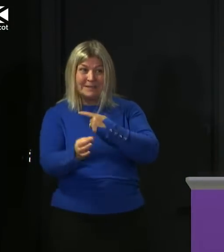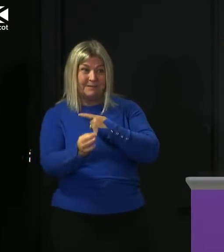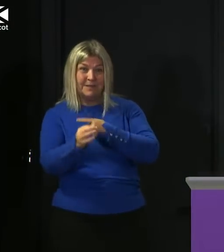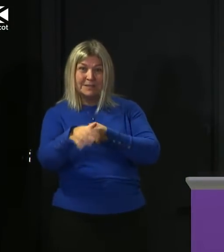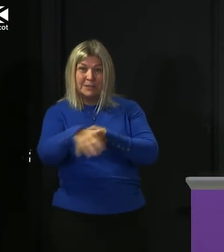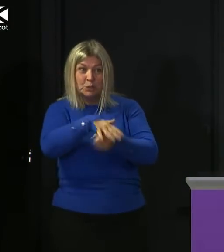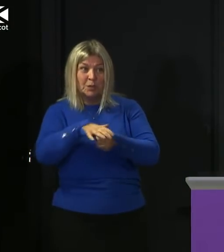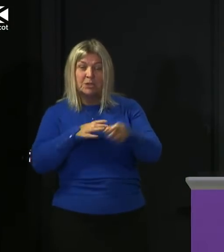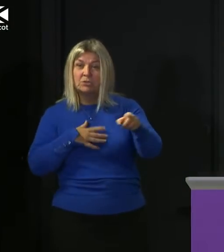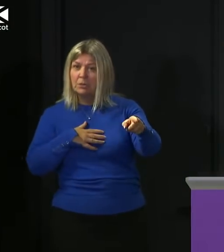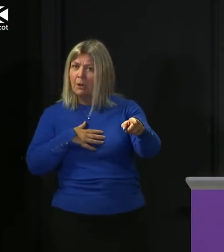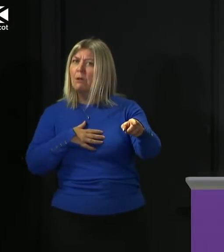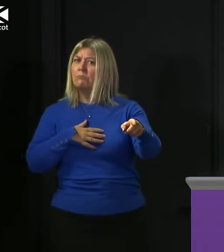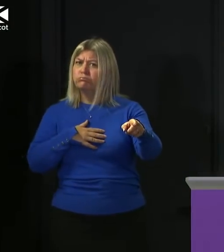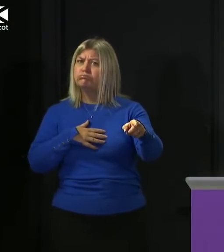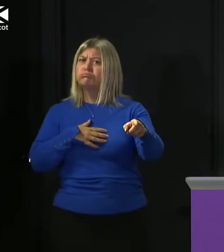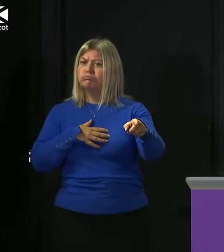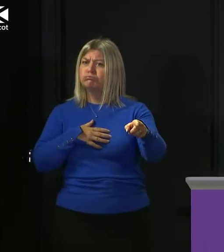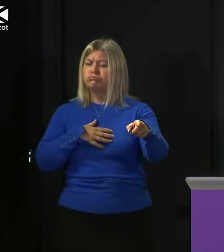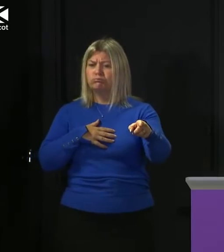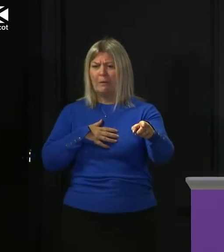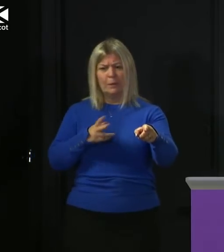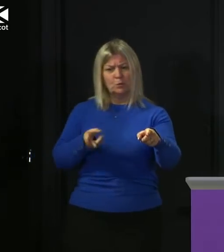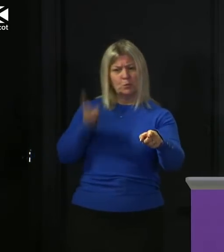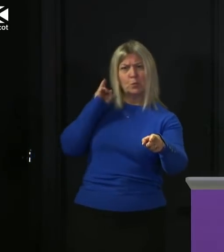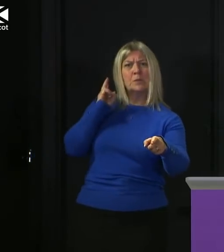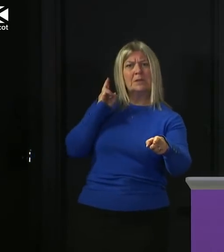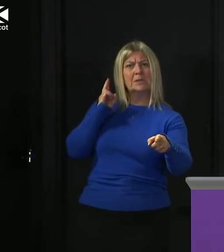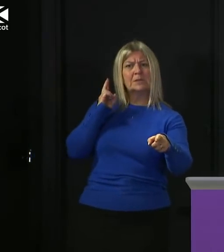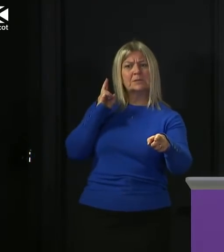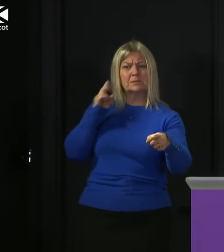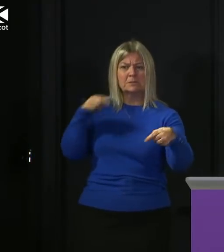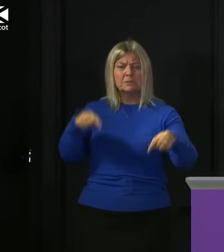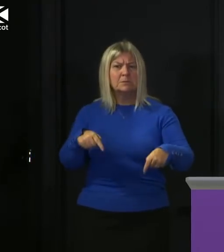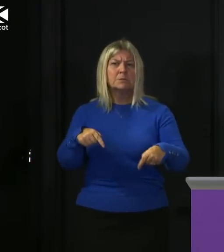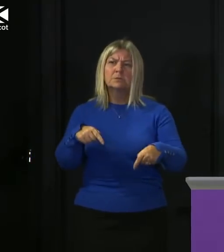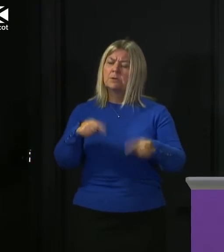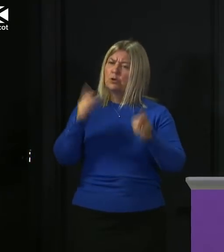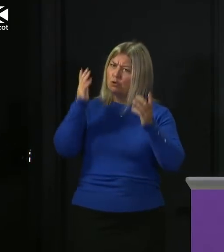Generally, I spoke I think more than two-weeks ago now, about concerns the Scottish Government